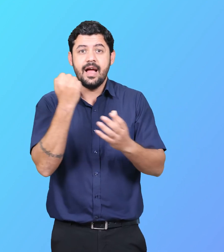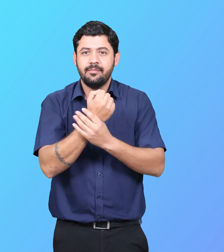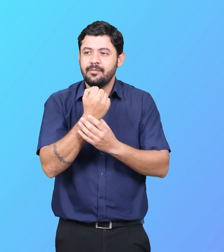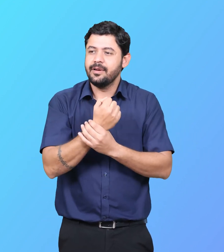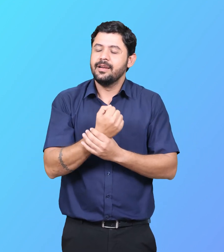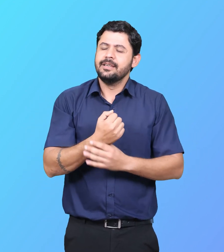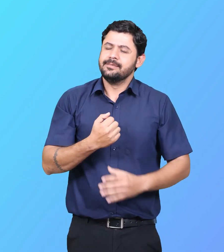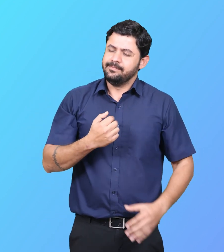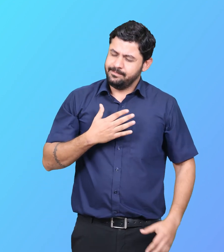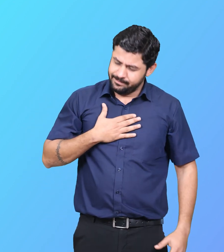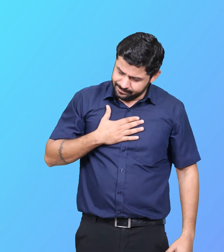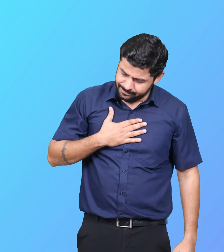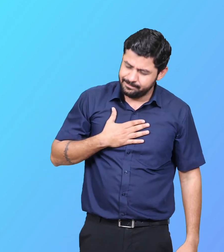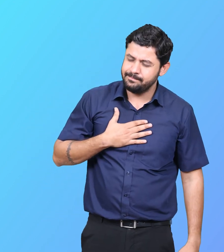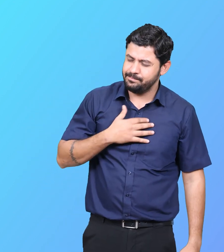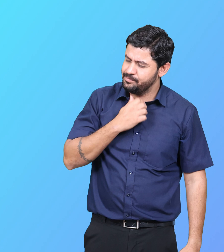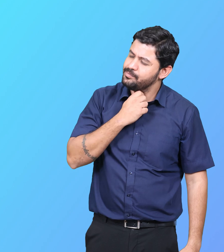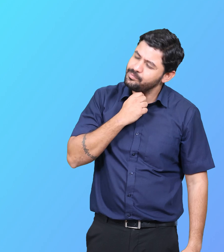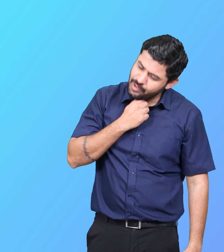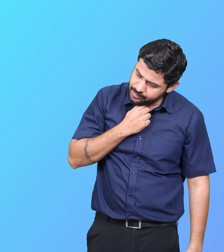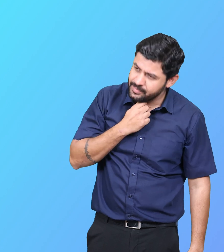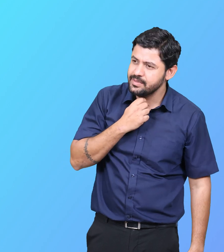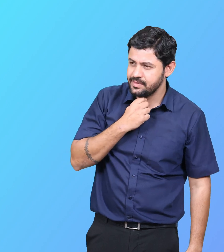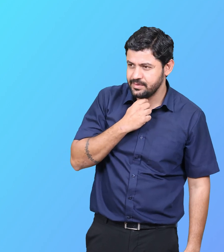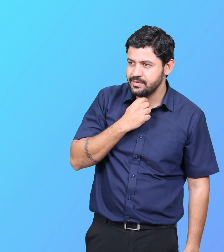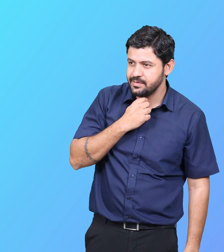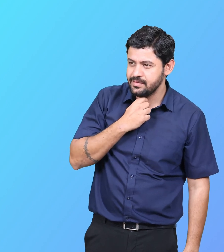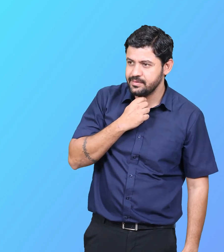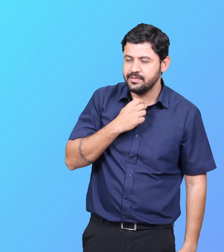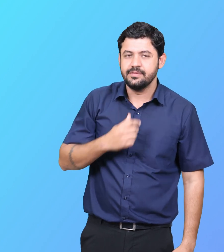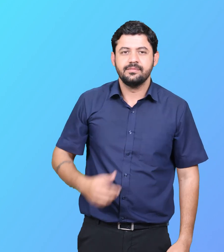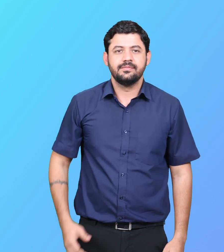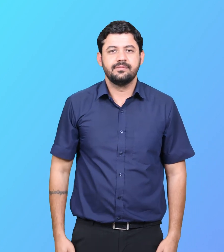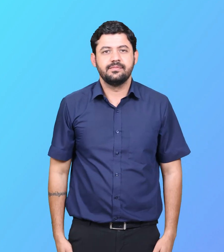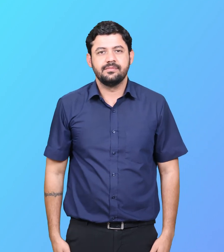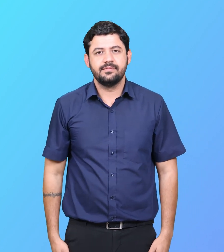Abraham replied, “Very well. I promise to be loyal to you.”